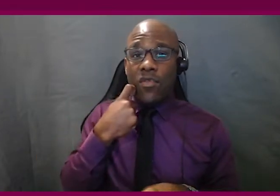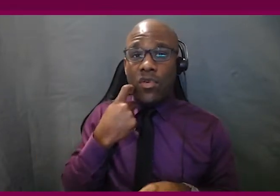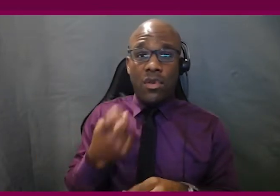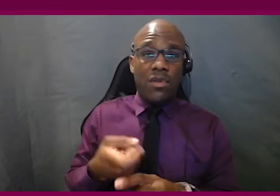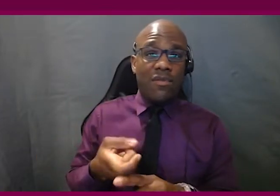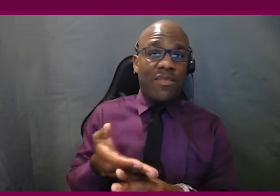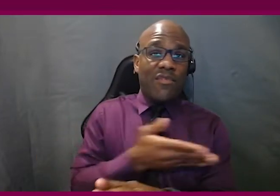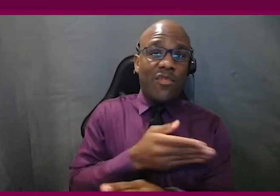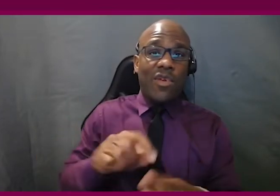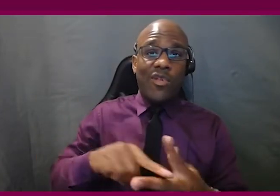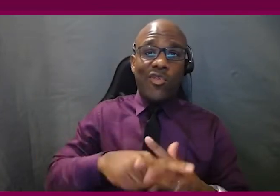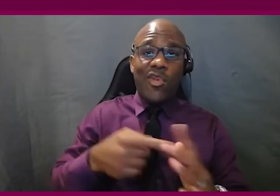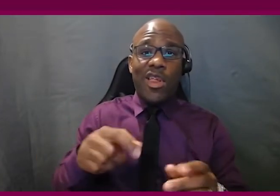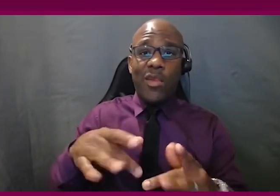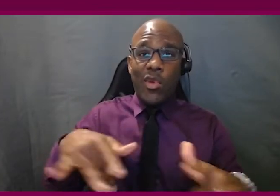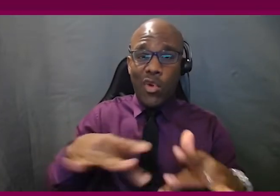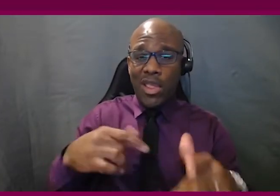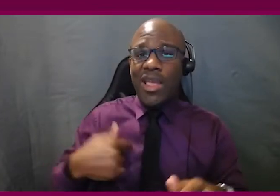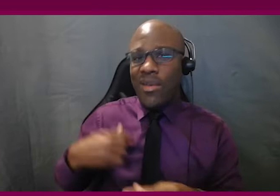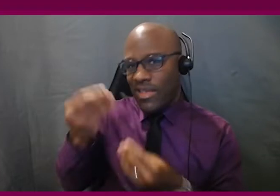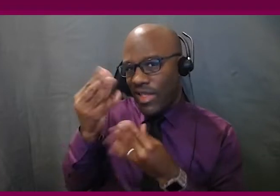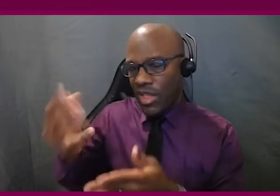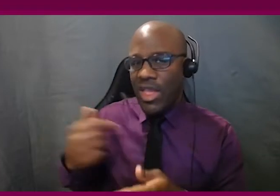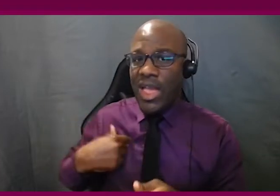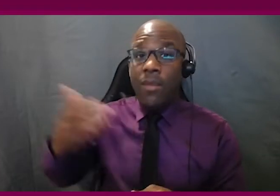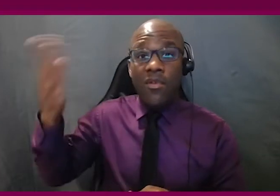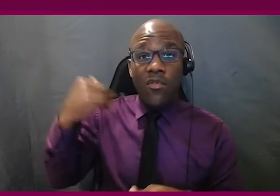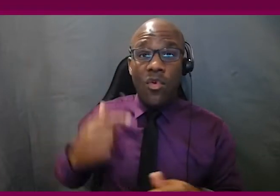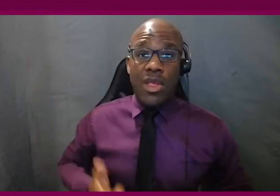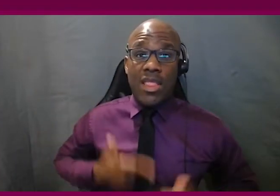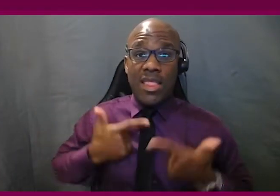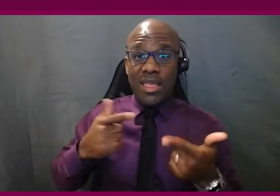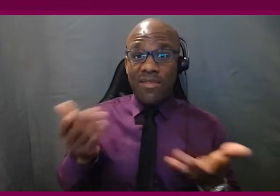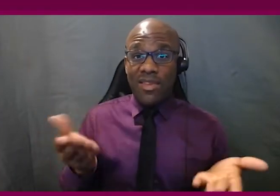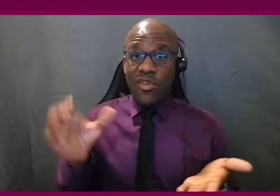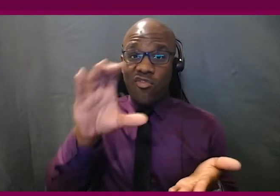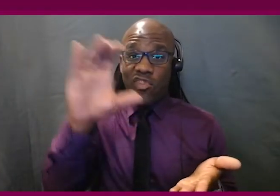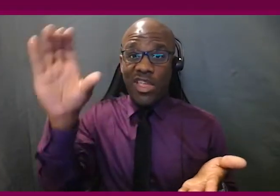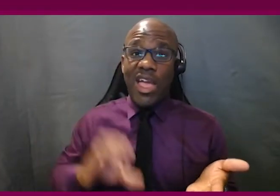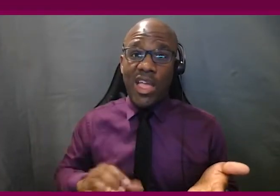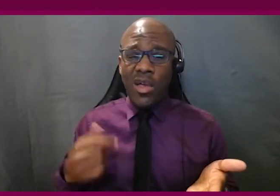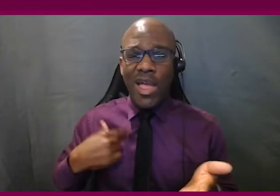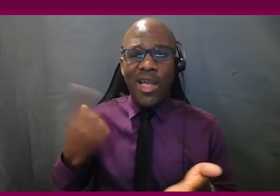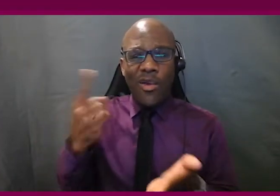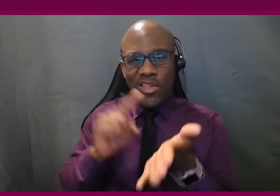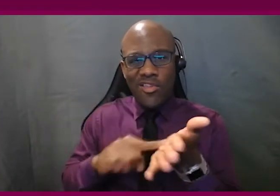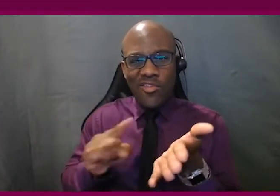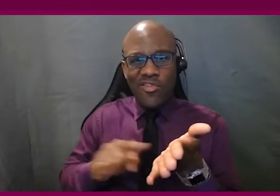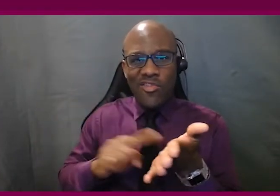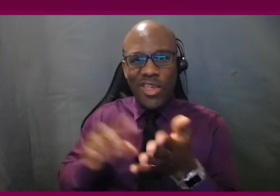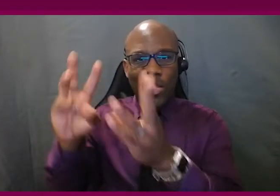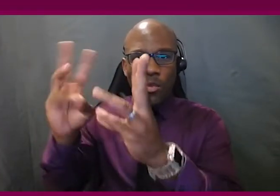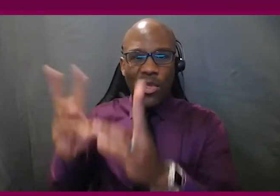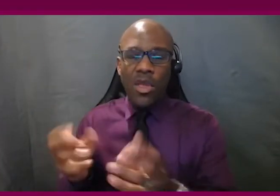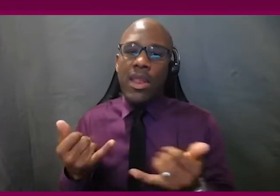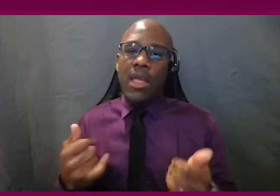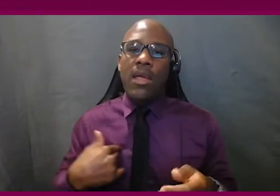So Bri and I were just talking offline before we started recording that I used to live in Chicago as well. And I've been checking the weather there periodically...